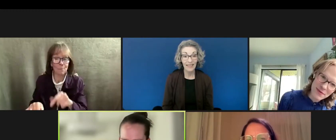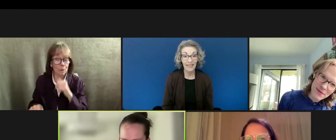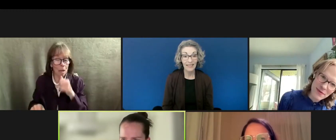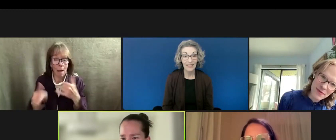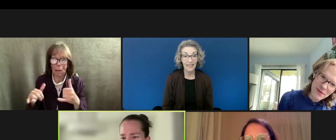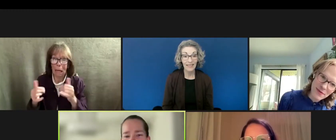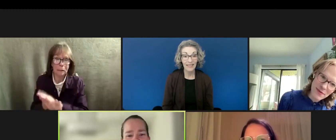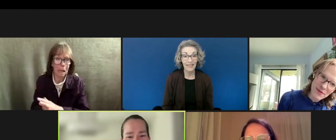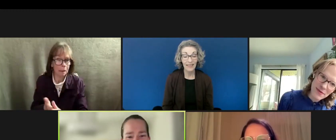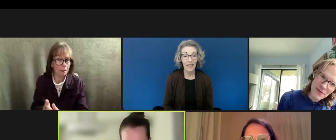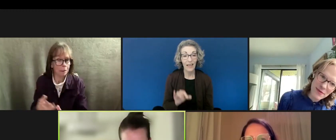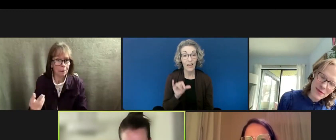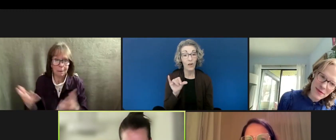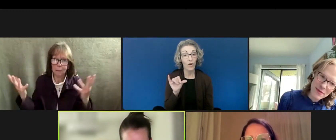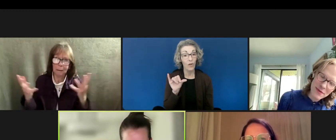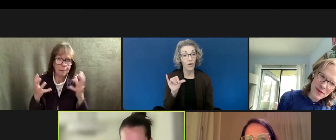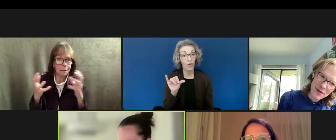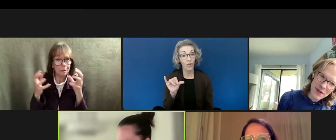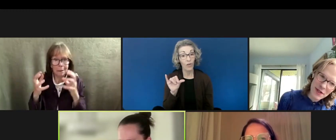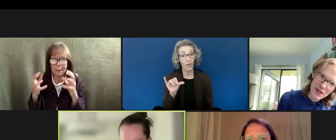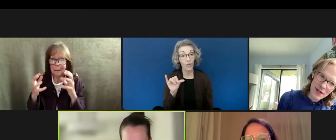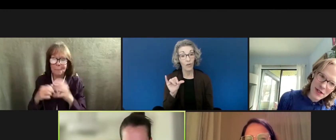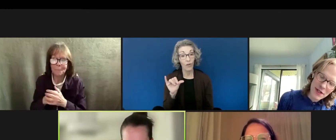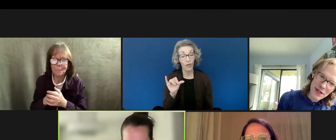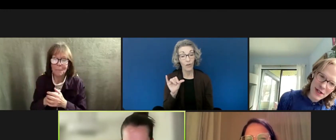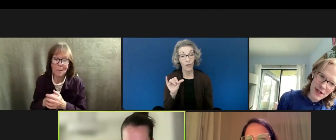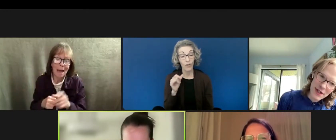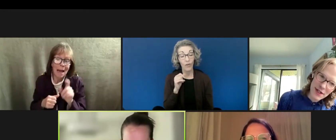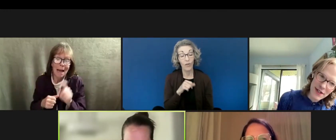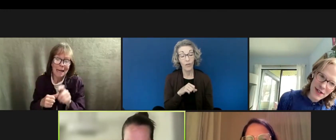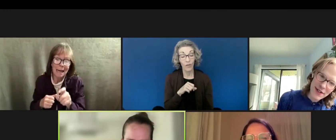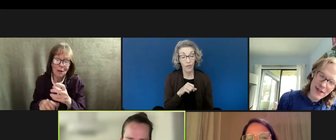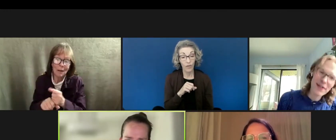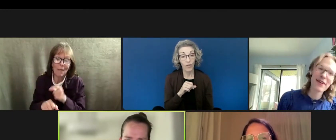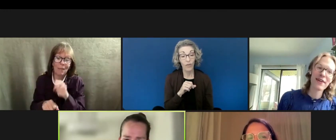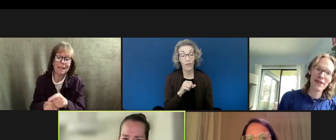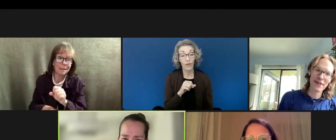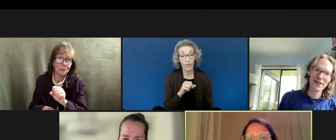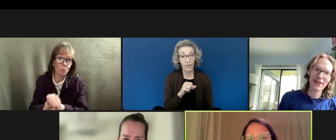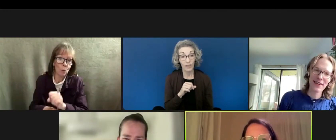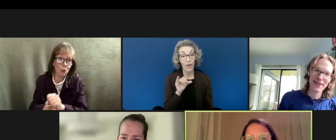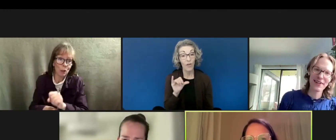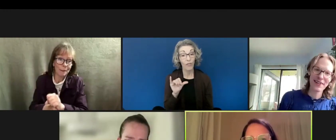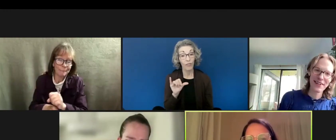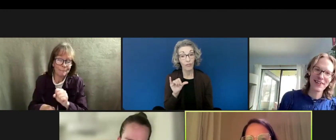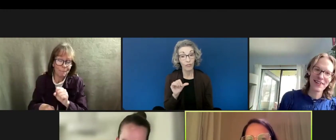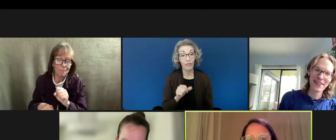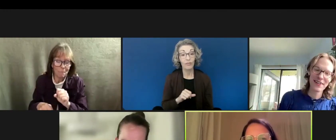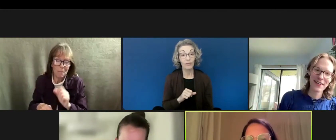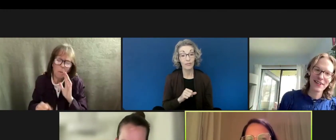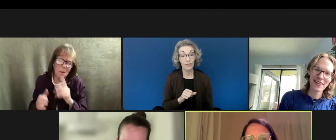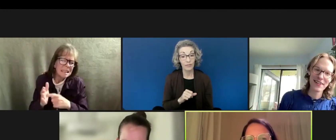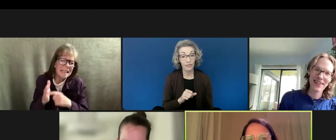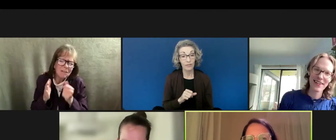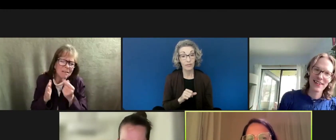I just need to [LAUGH] I just need to get it working. And it'll just take a couple minutes.